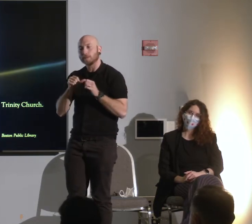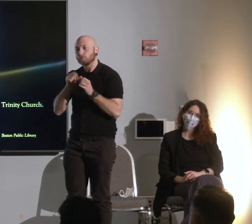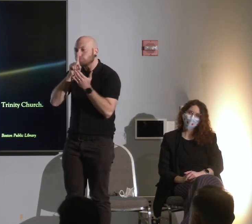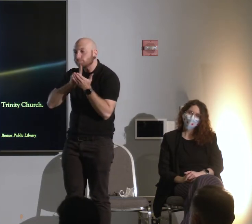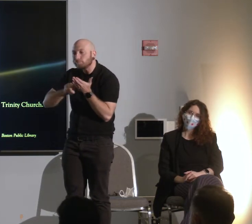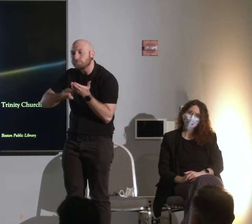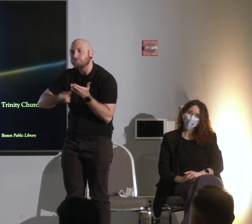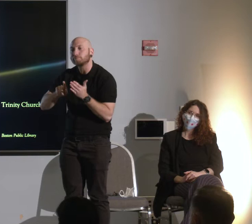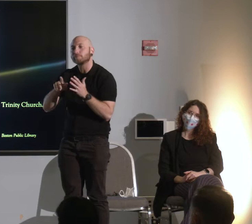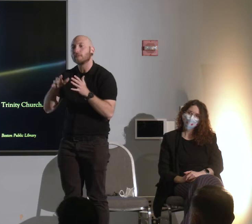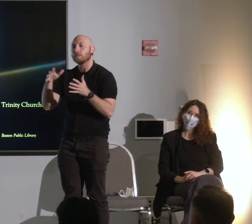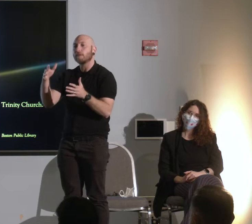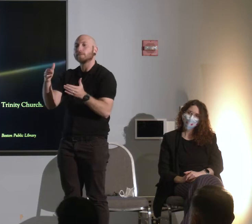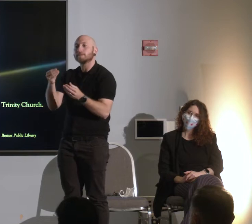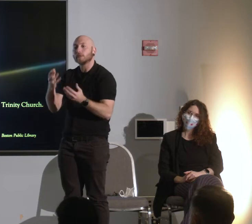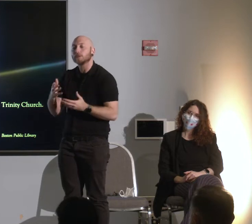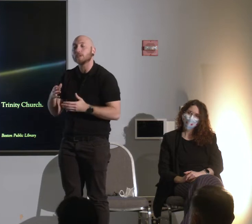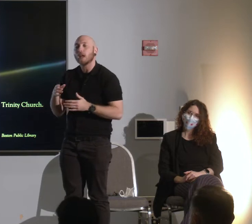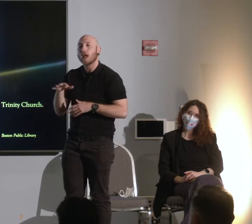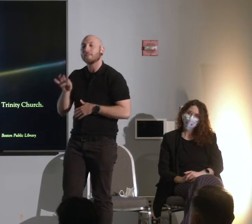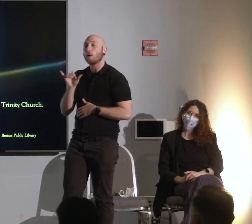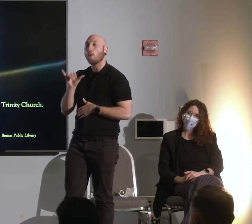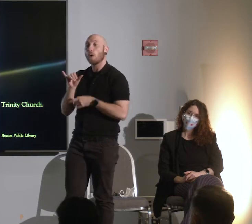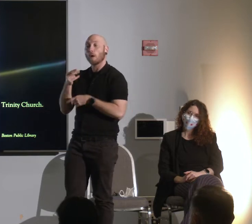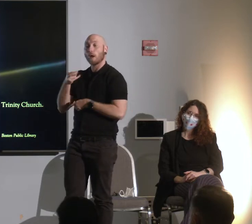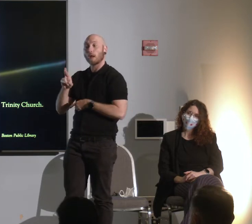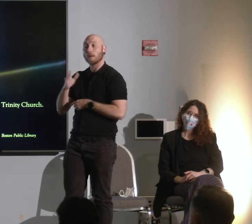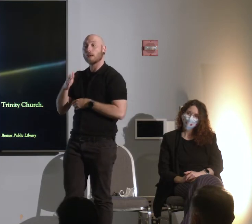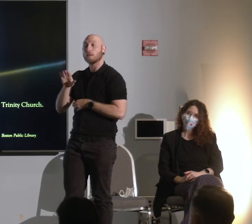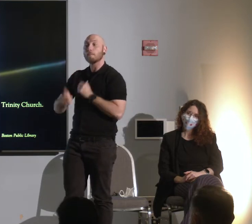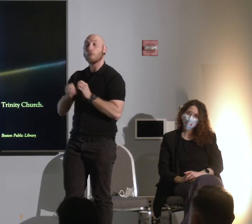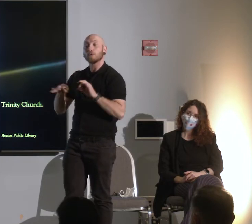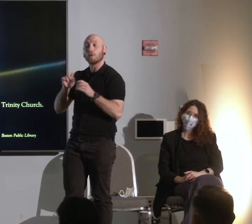And I learned that Richardson's most essential friend was Frederick Law Olmstead.